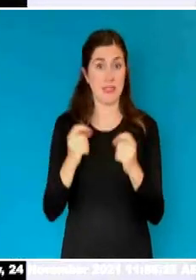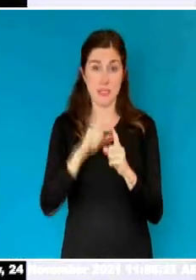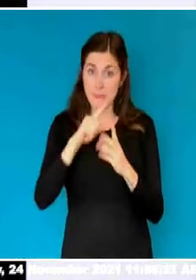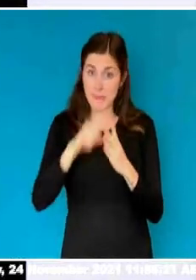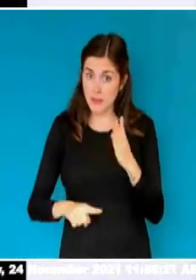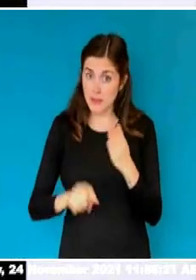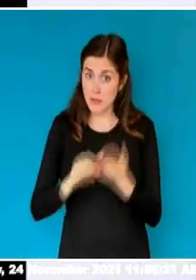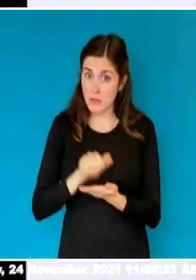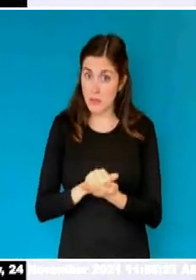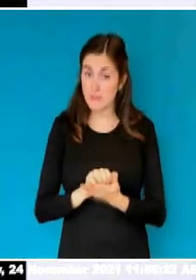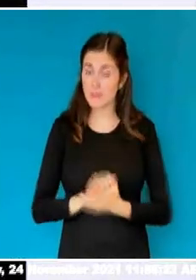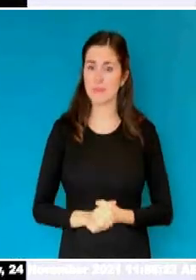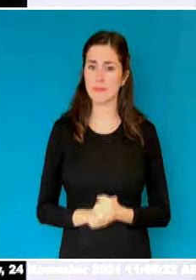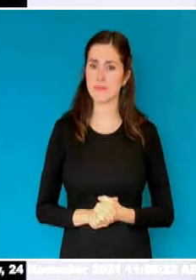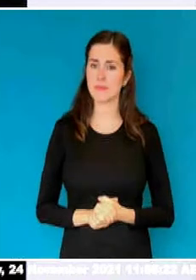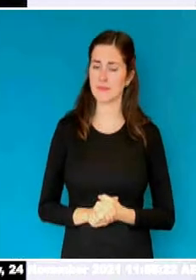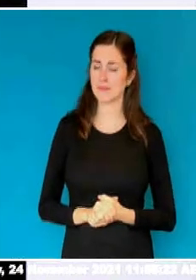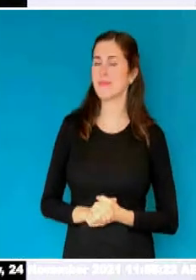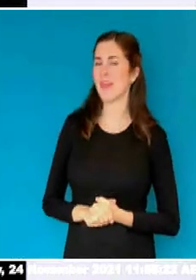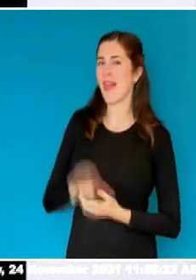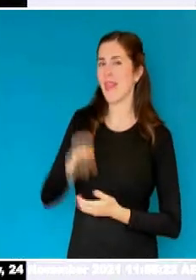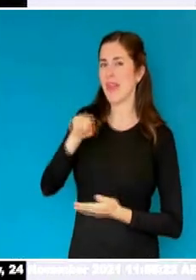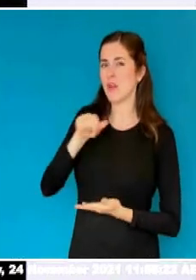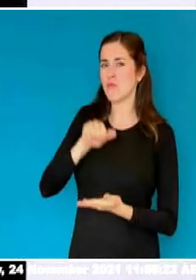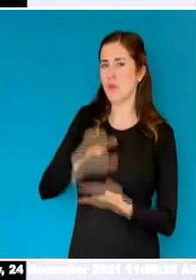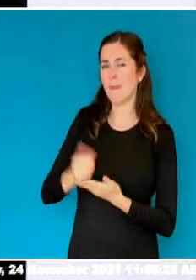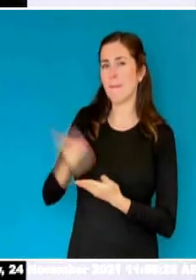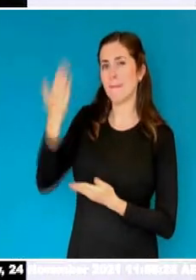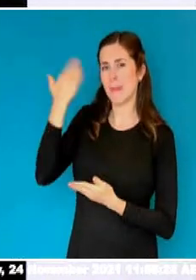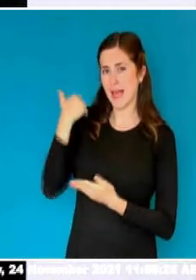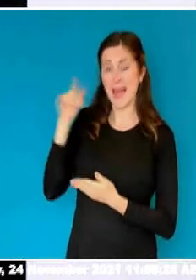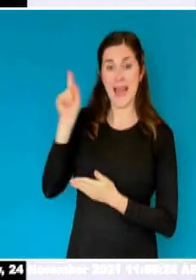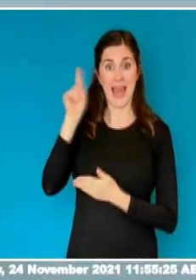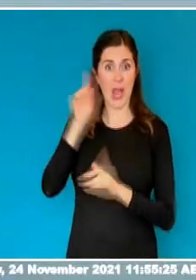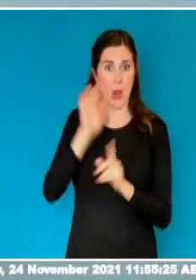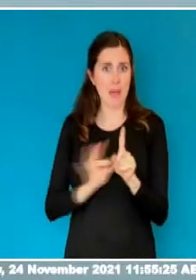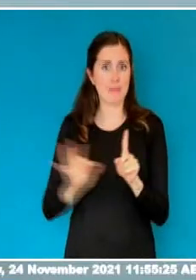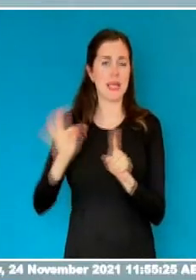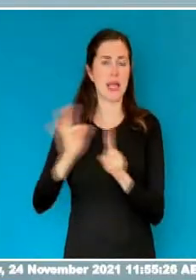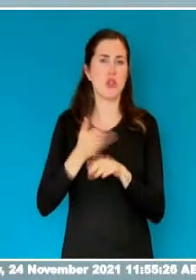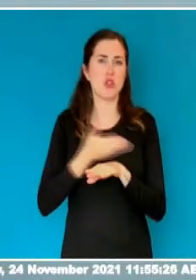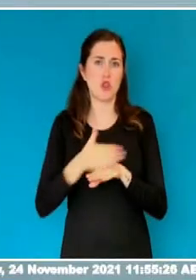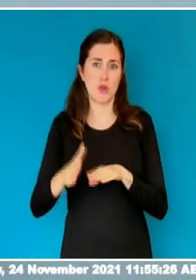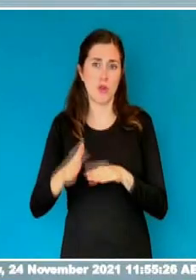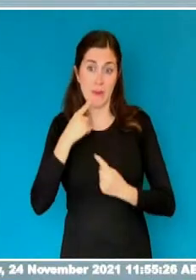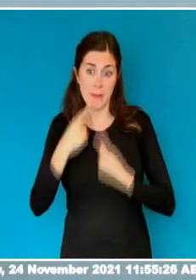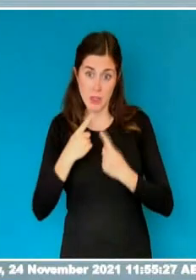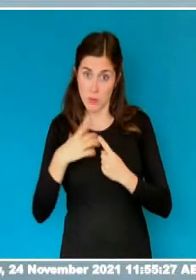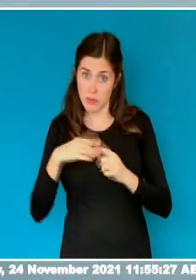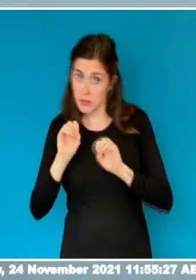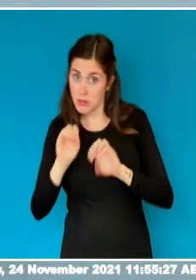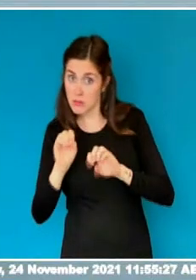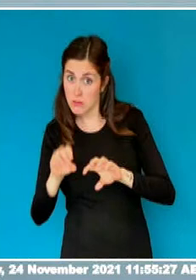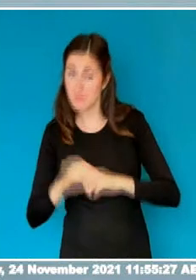That was correct at the time of the statement. We now have updated data, if that would be useful? Yes. What can you tell the Royal Commission?